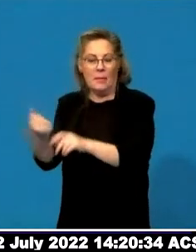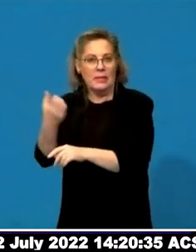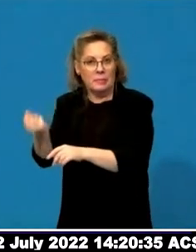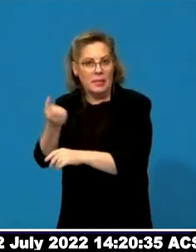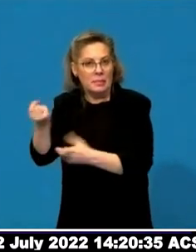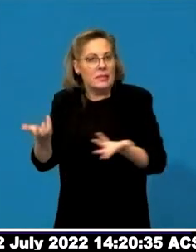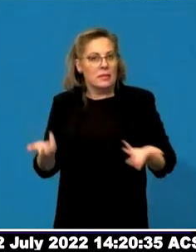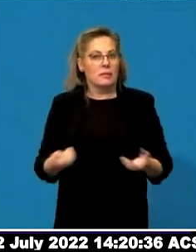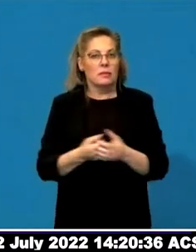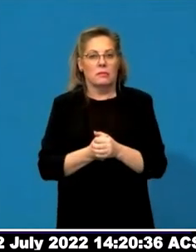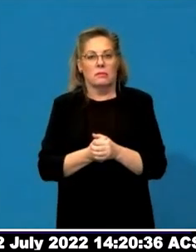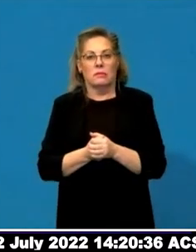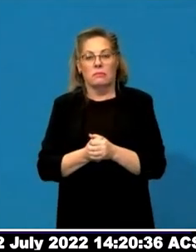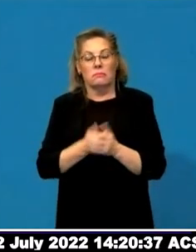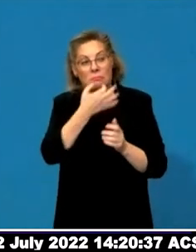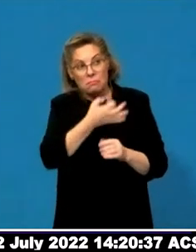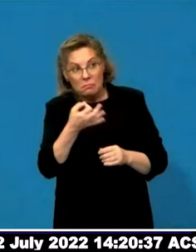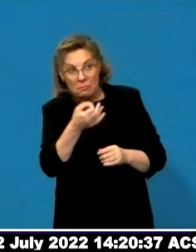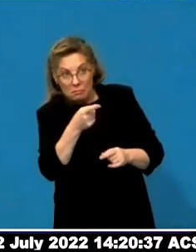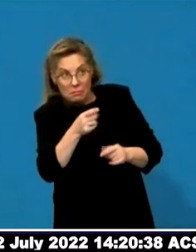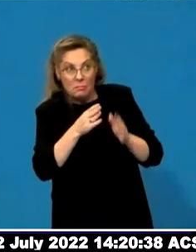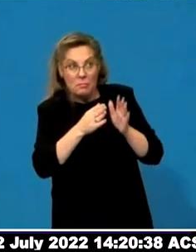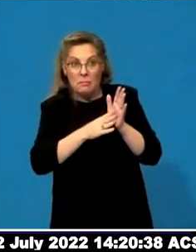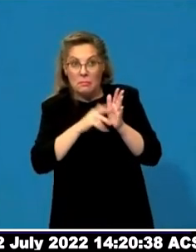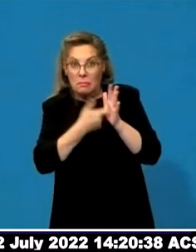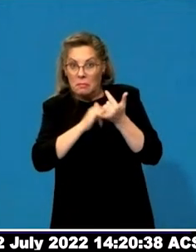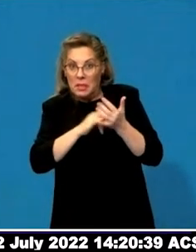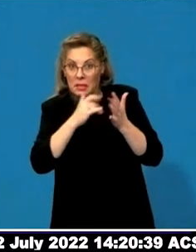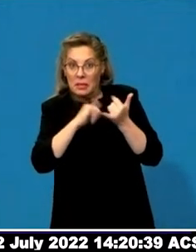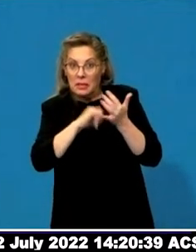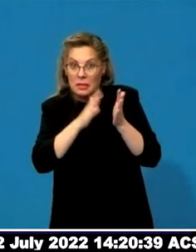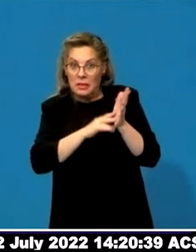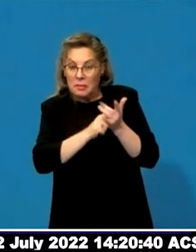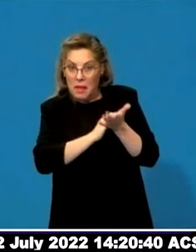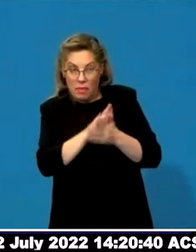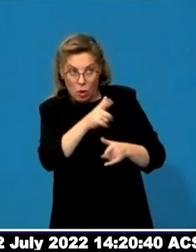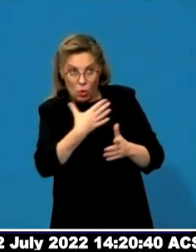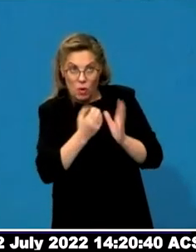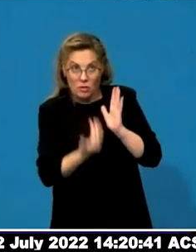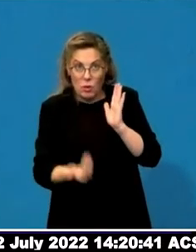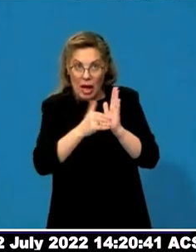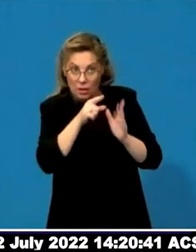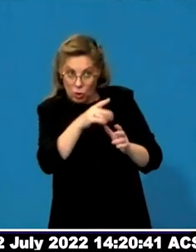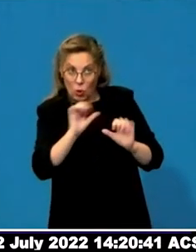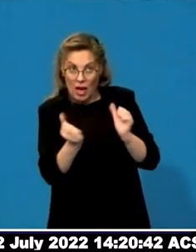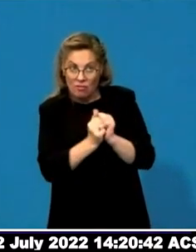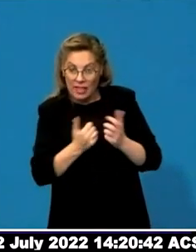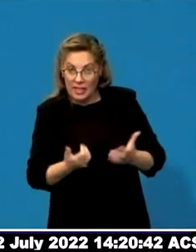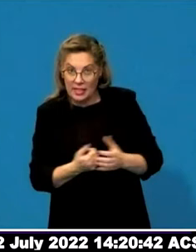Is there anything you would like to add? Not really. It was said very well, in that case.